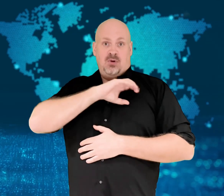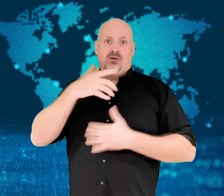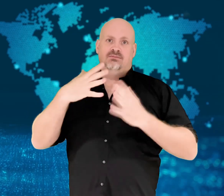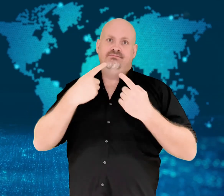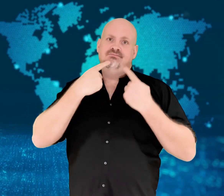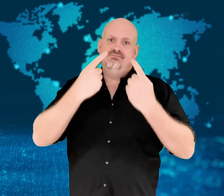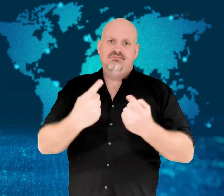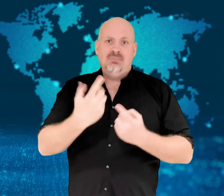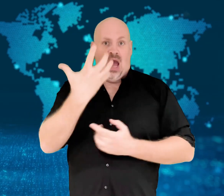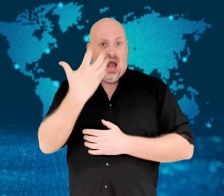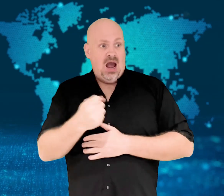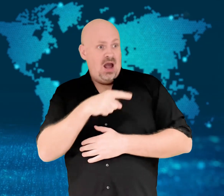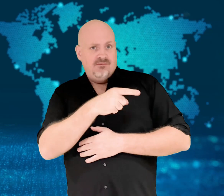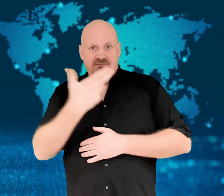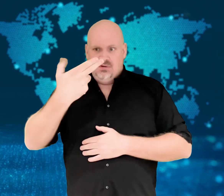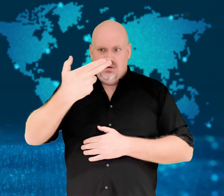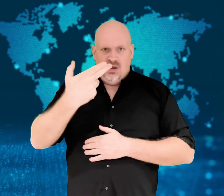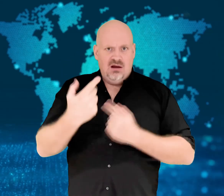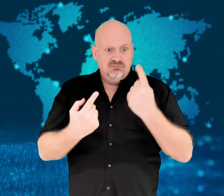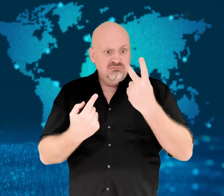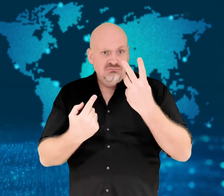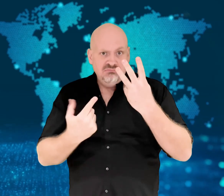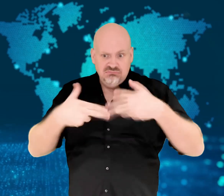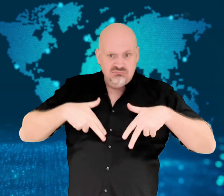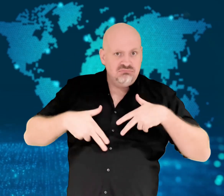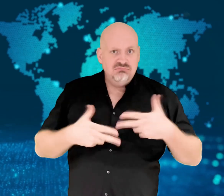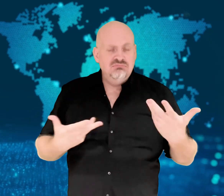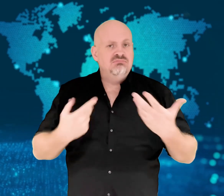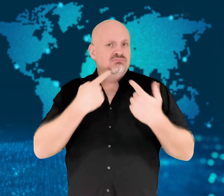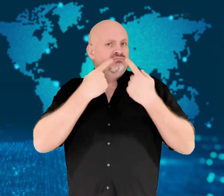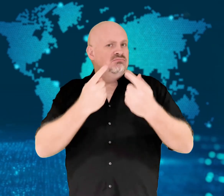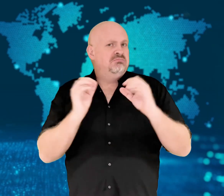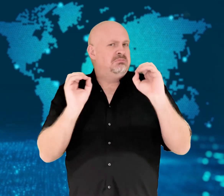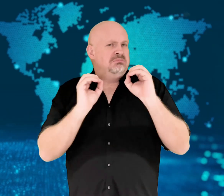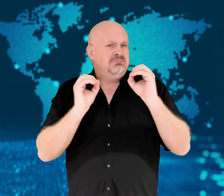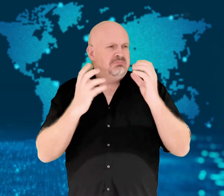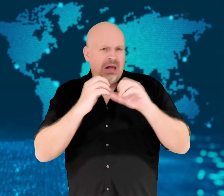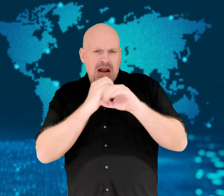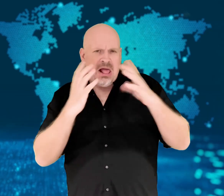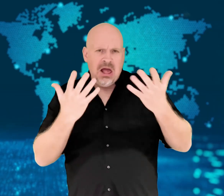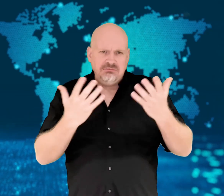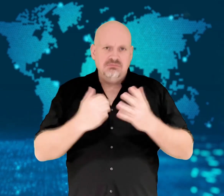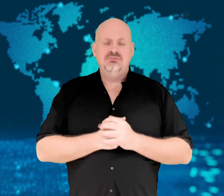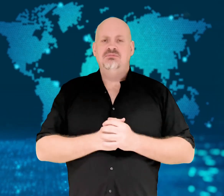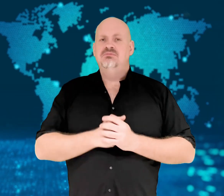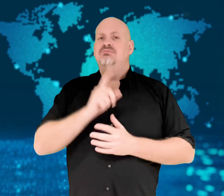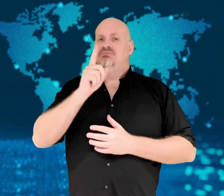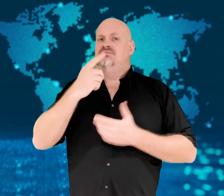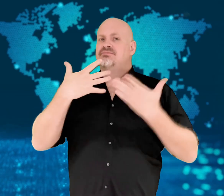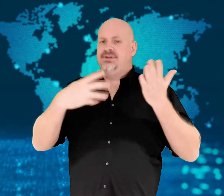It appears the two incidents are linked.